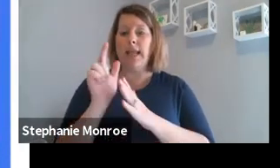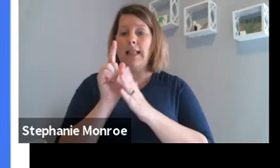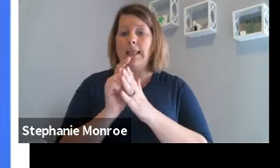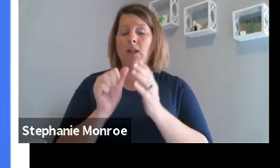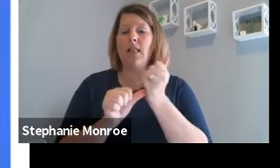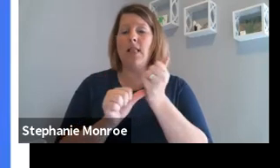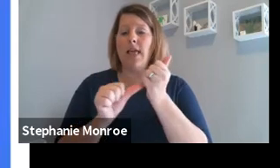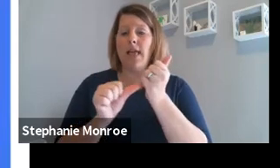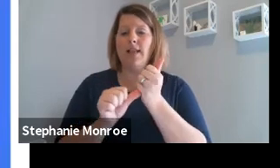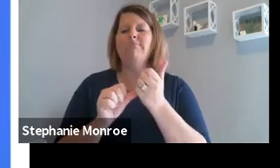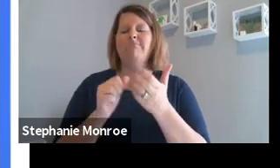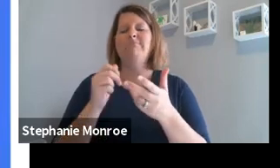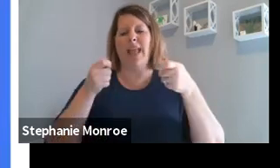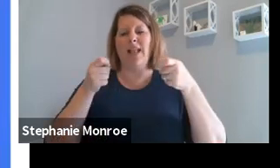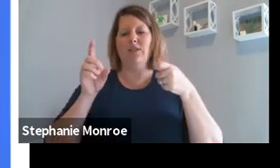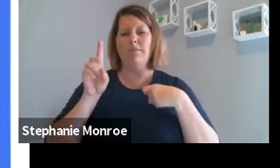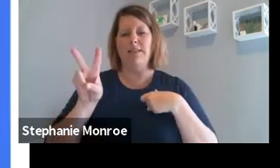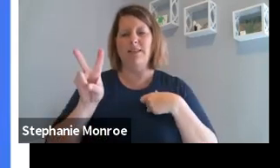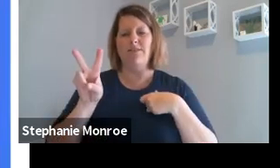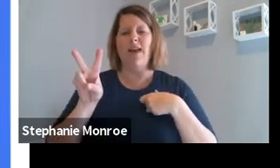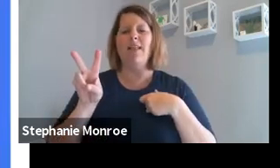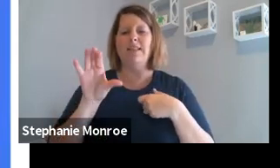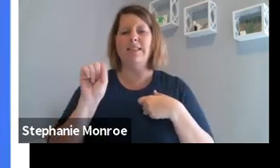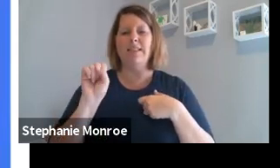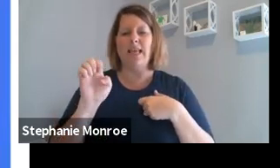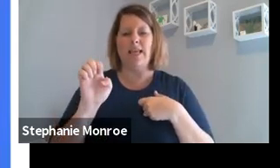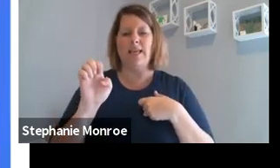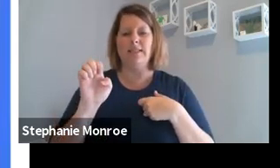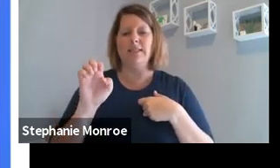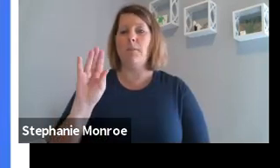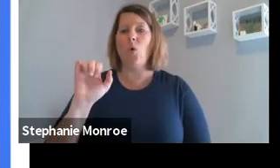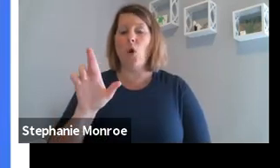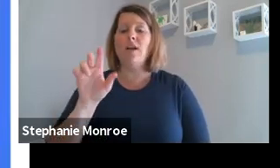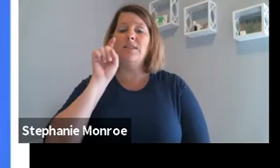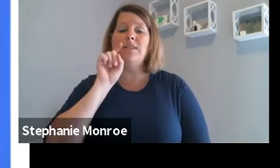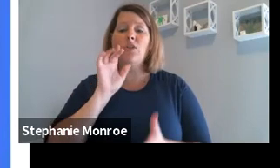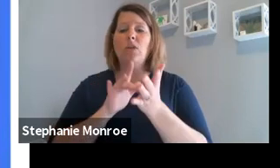M.U.J.E.R. is a certified sexual assault center and CVAC is the Miami Dade County one stop center